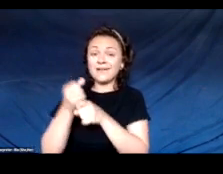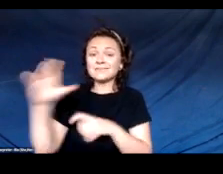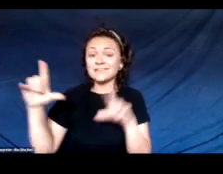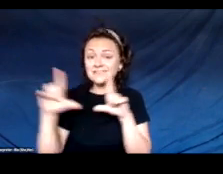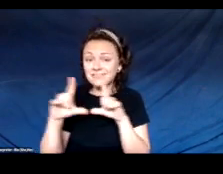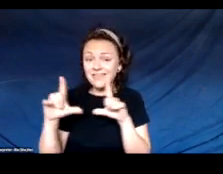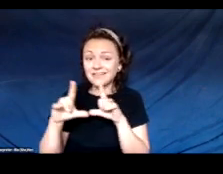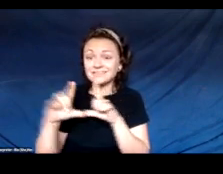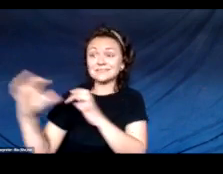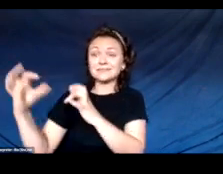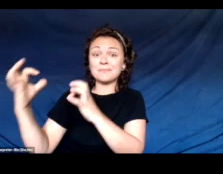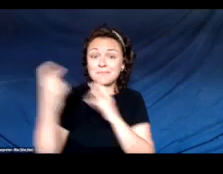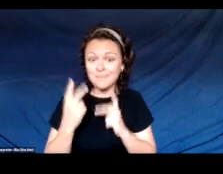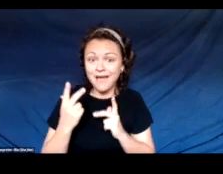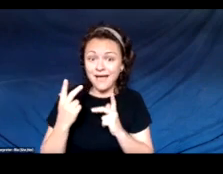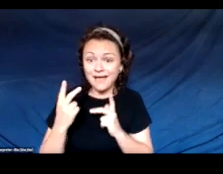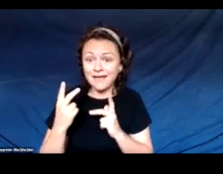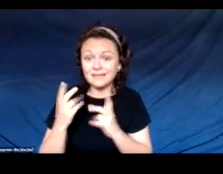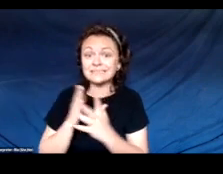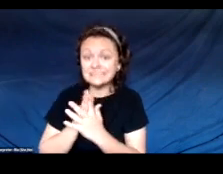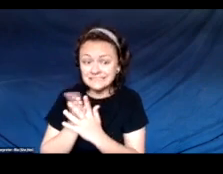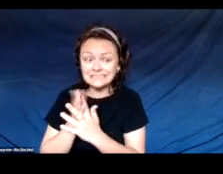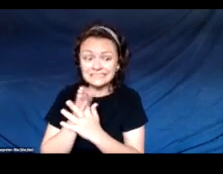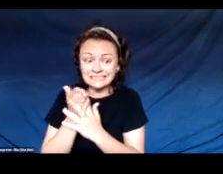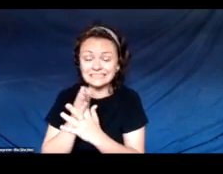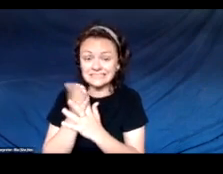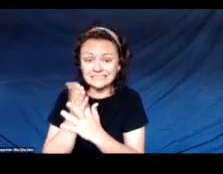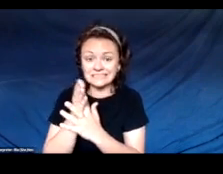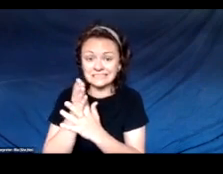I just got my card and I'm visually impaired.